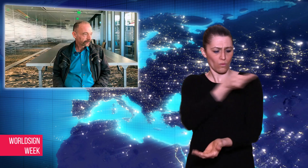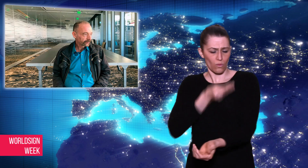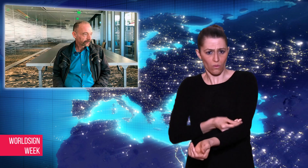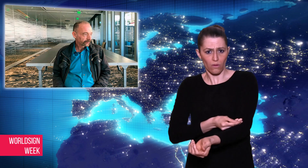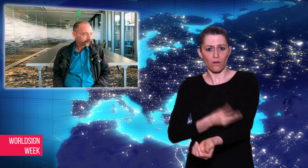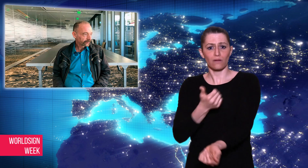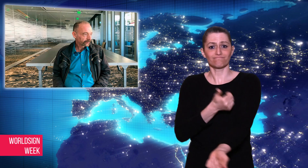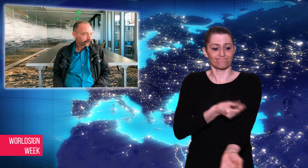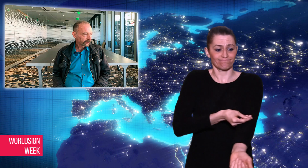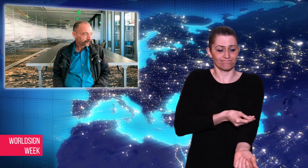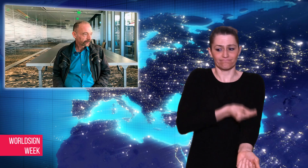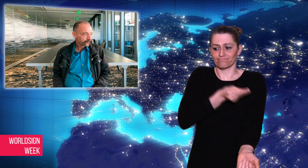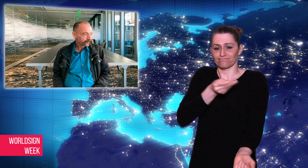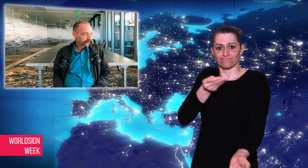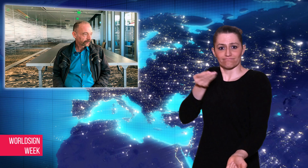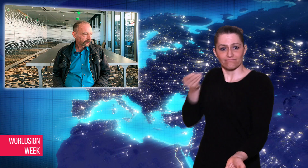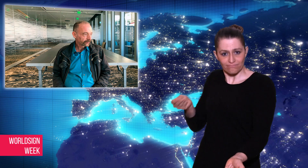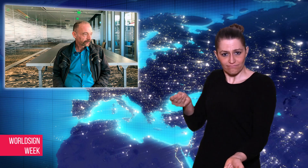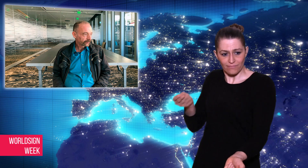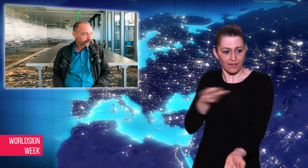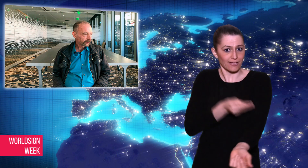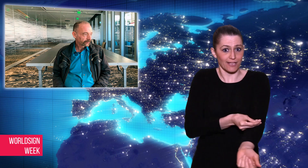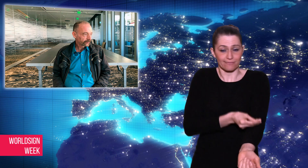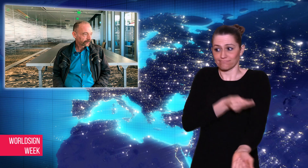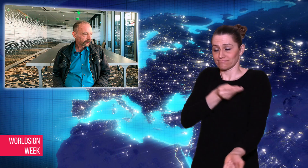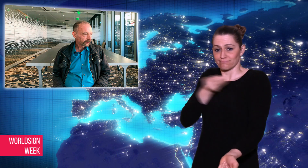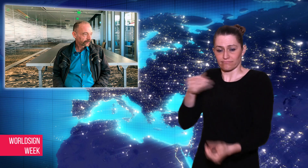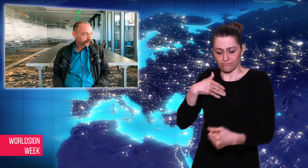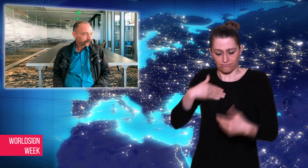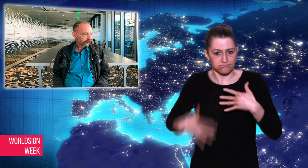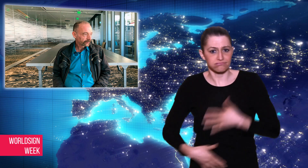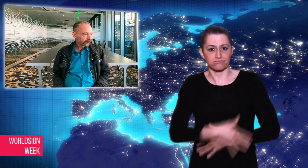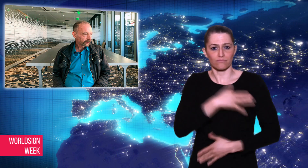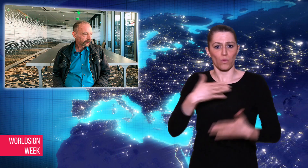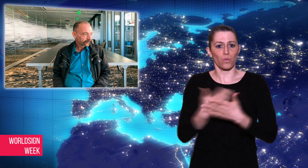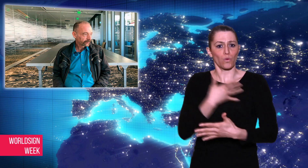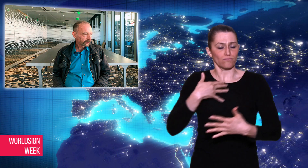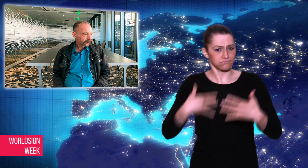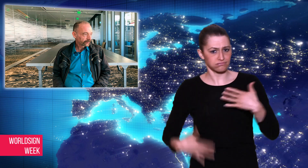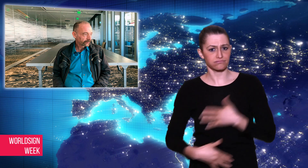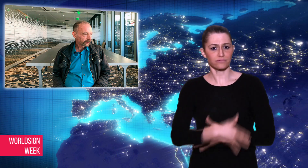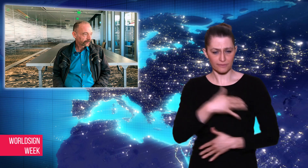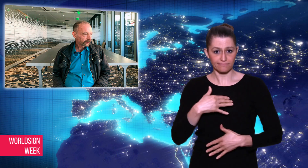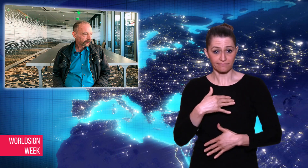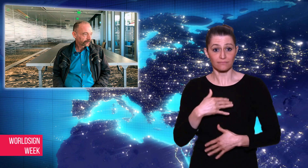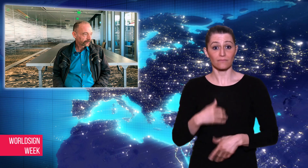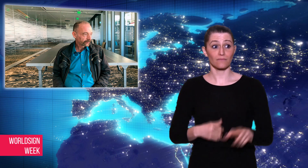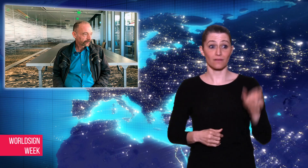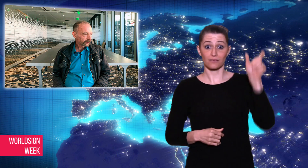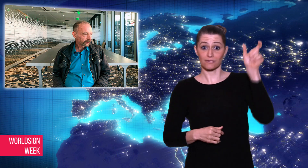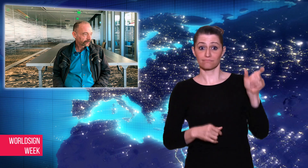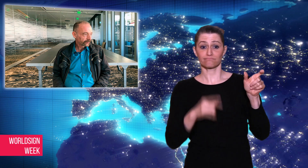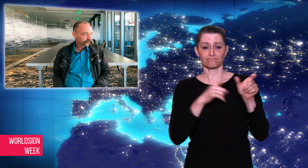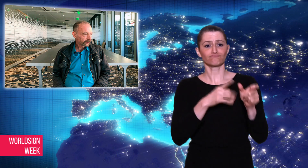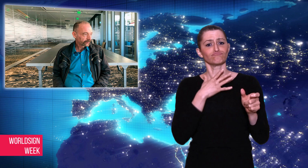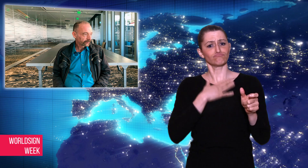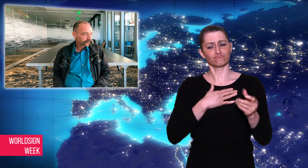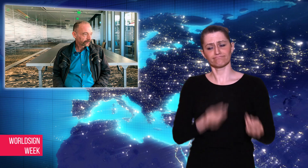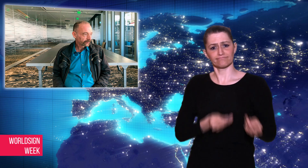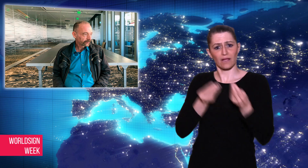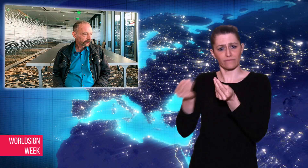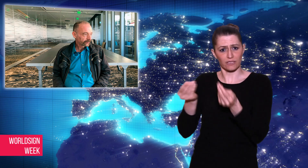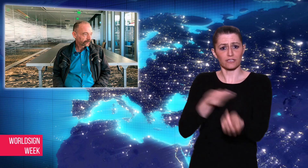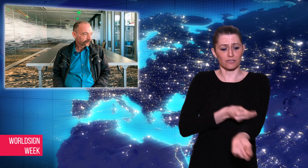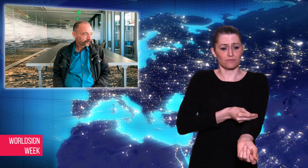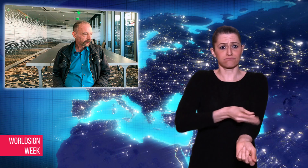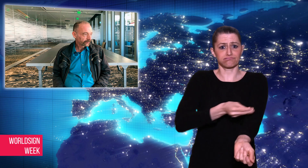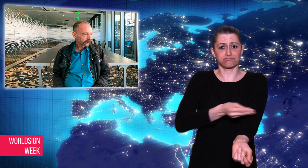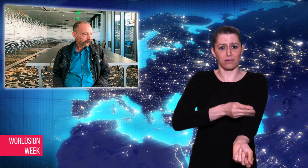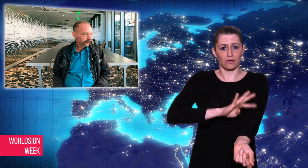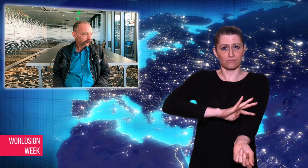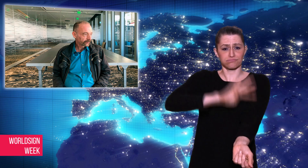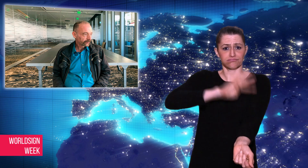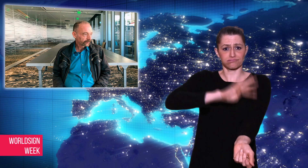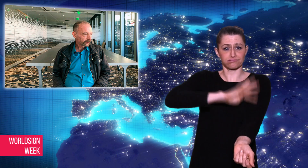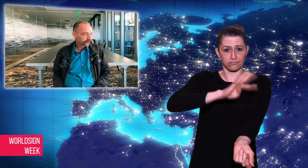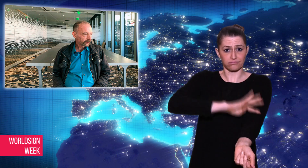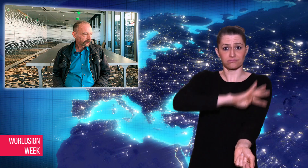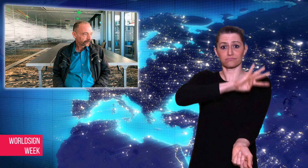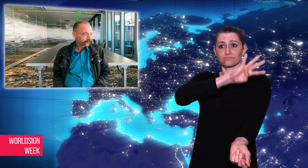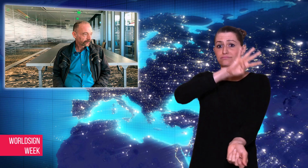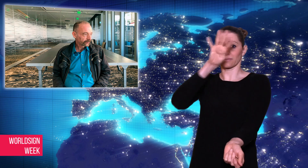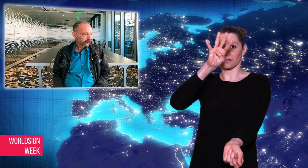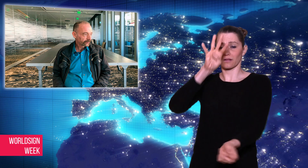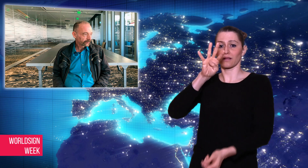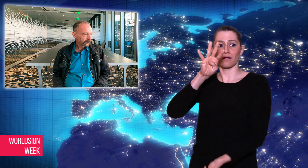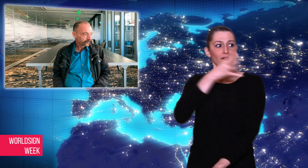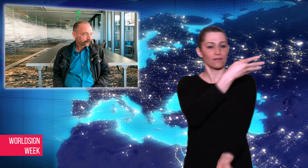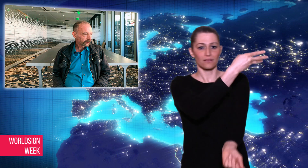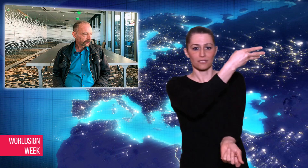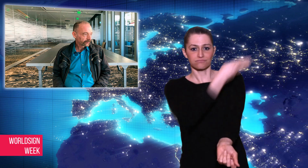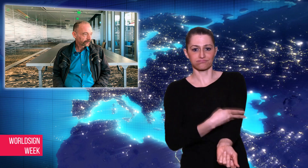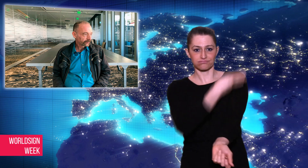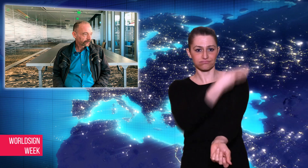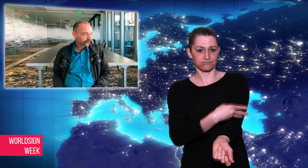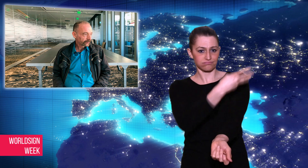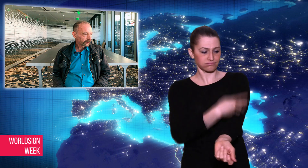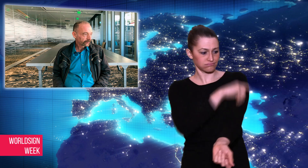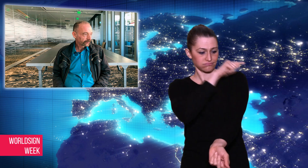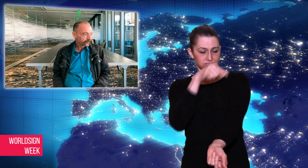stem cells had a special gene that was resistant to HIV.